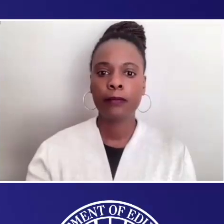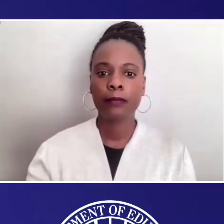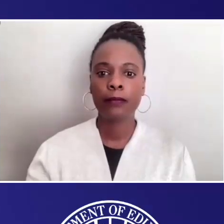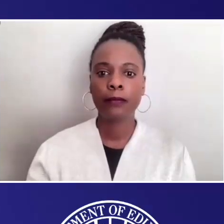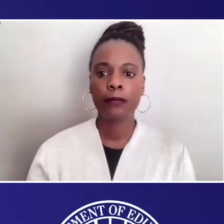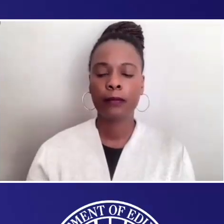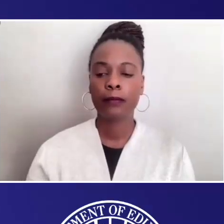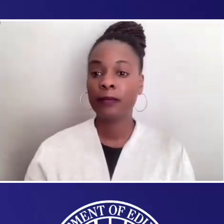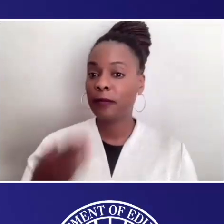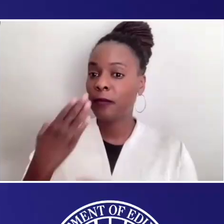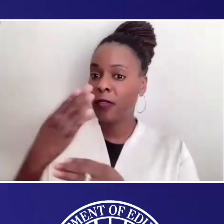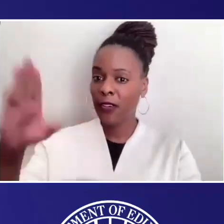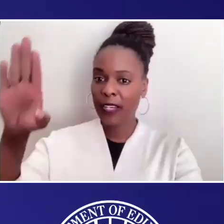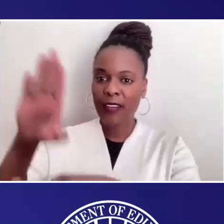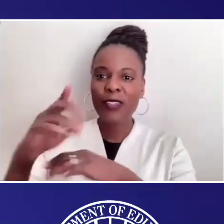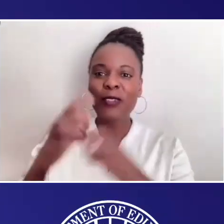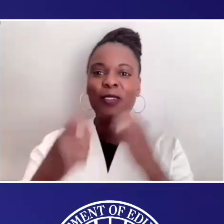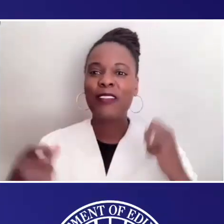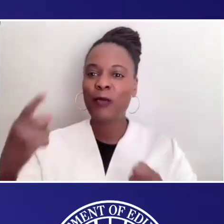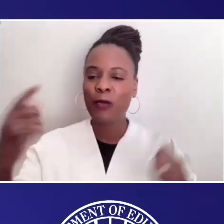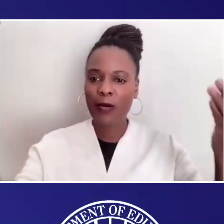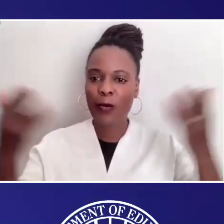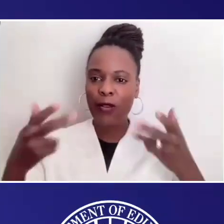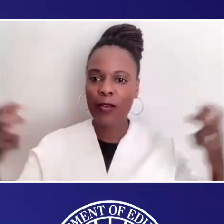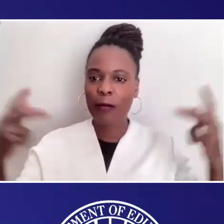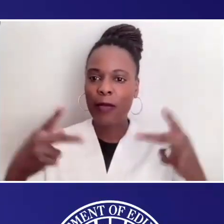Good afternoon, everyone, and welcome back for our afternoon part of